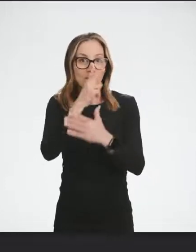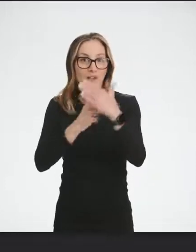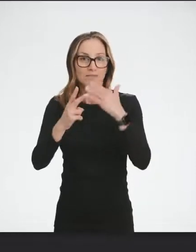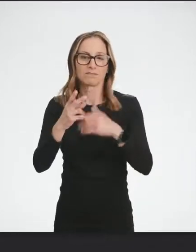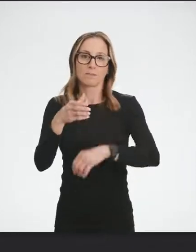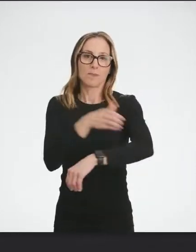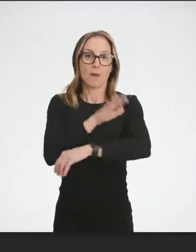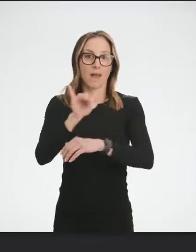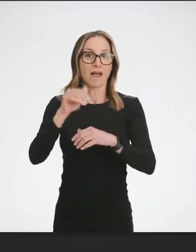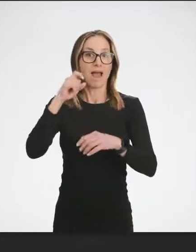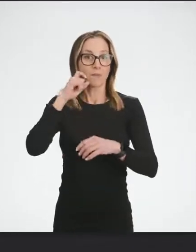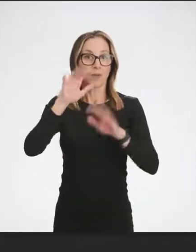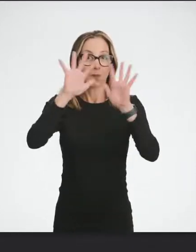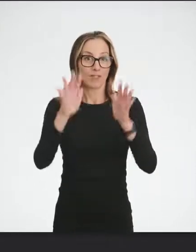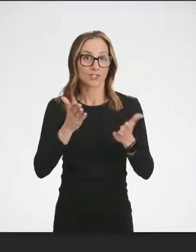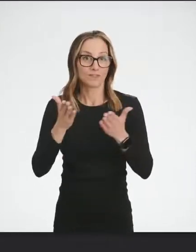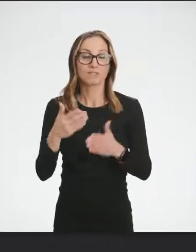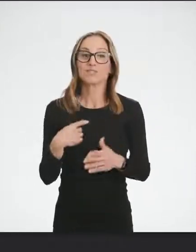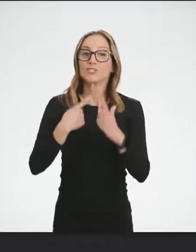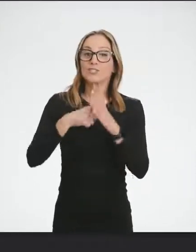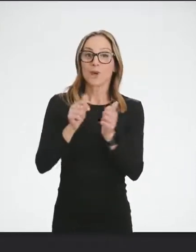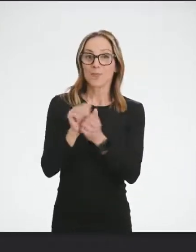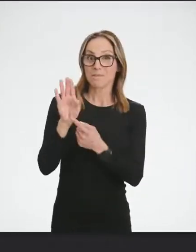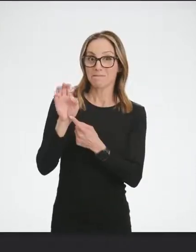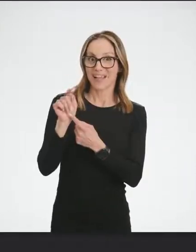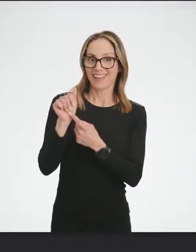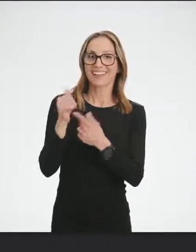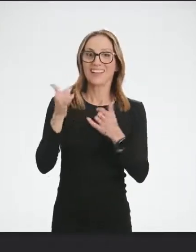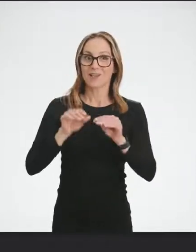We're starting with a beta, and it's available now on all platforms.